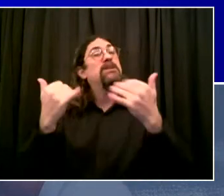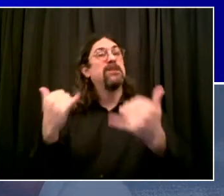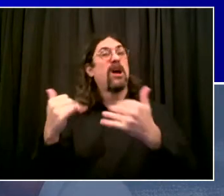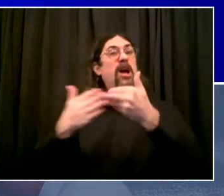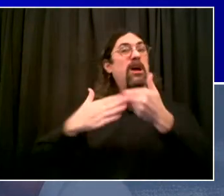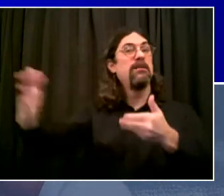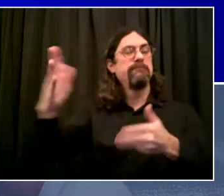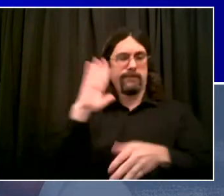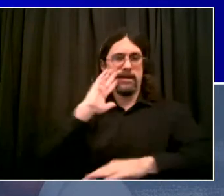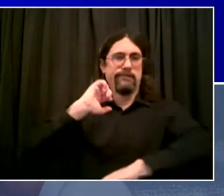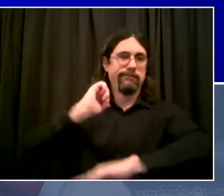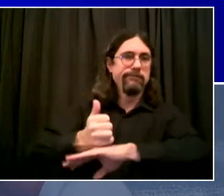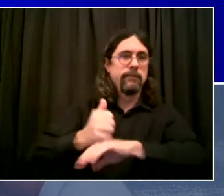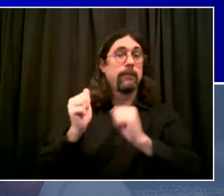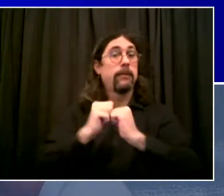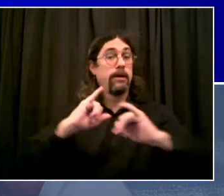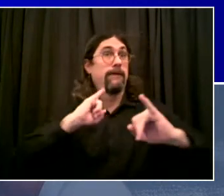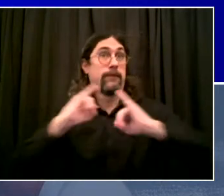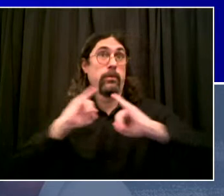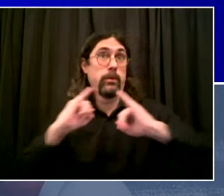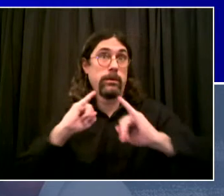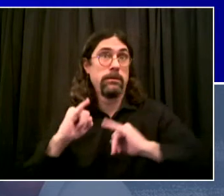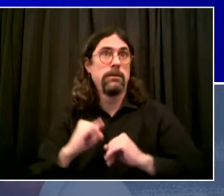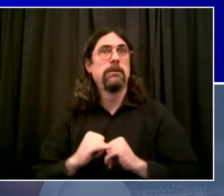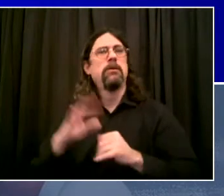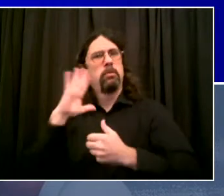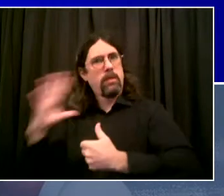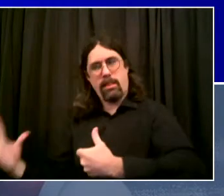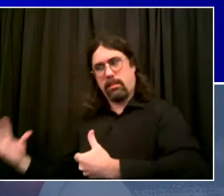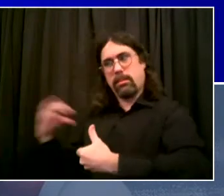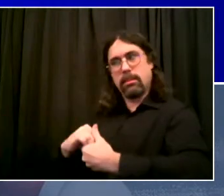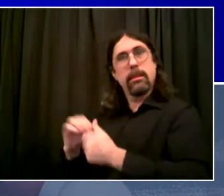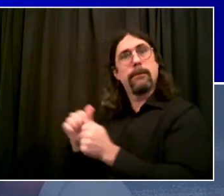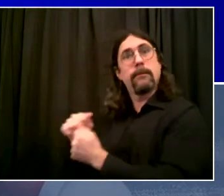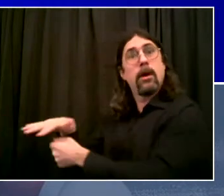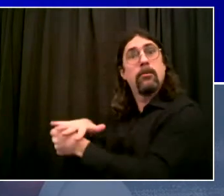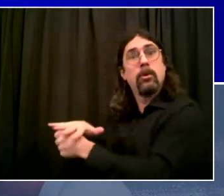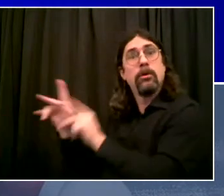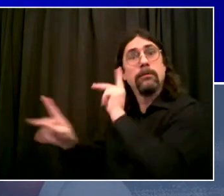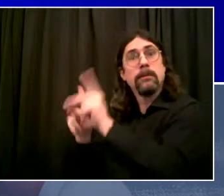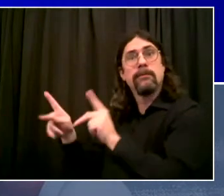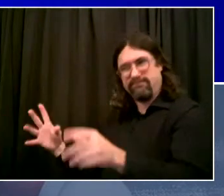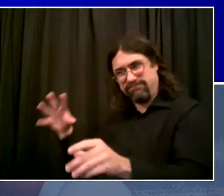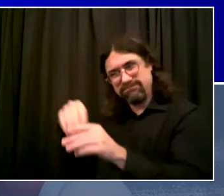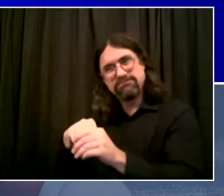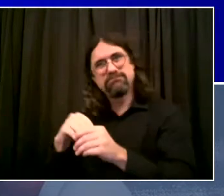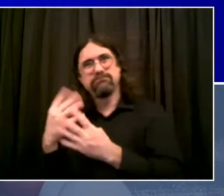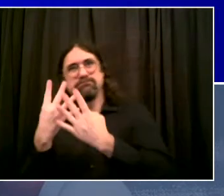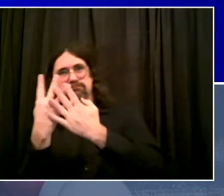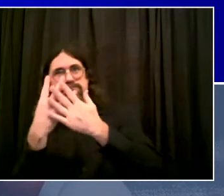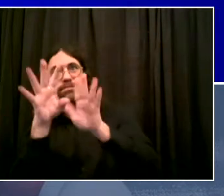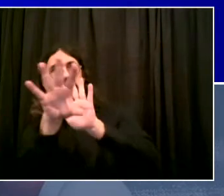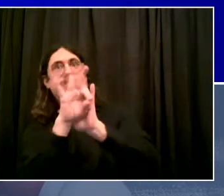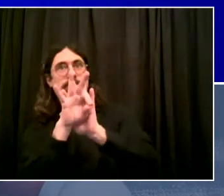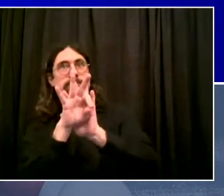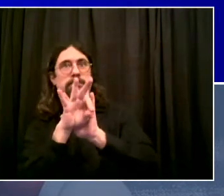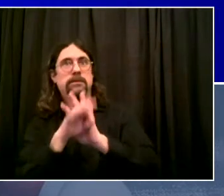CANDDIDATTES, FOLKS WHO ARE READY TO SERVRVE AND LEAD, FOLKS WHO REPRESENT